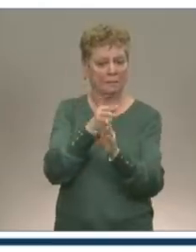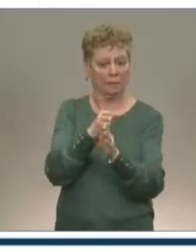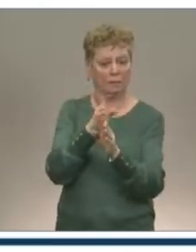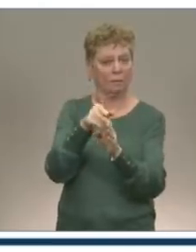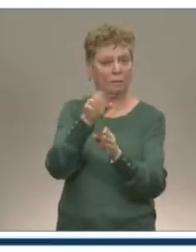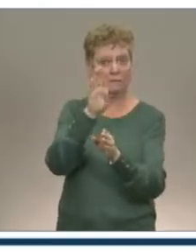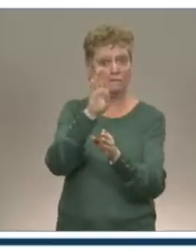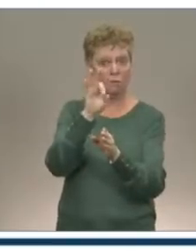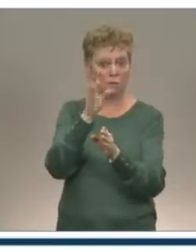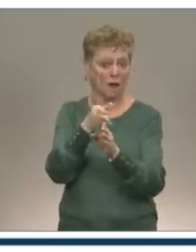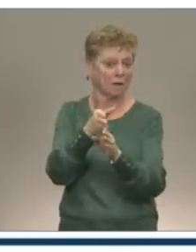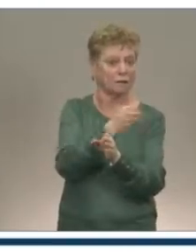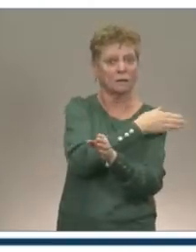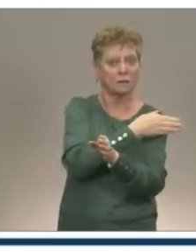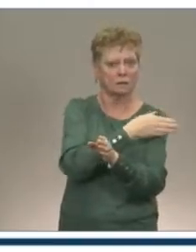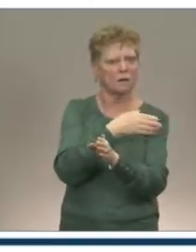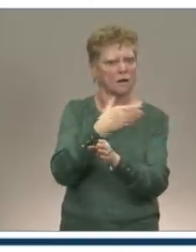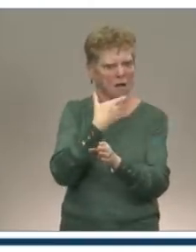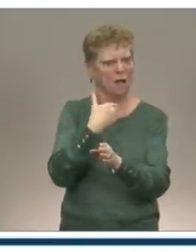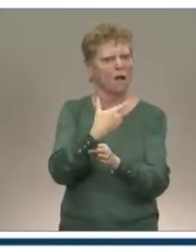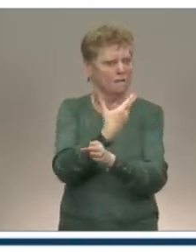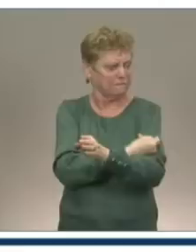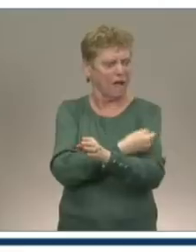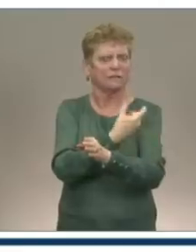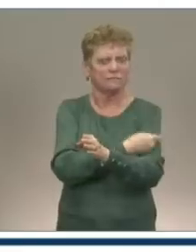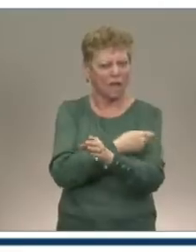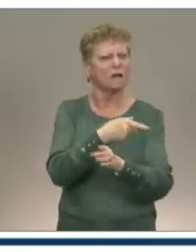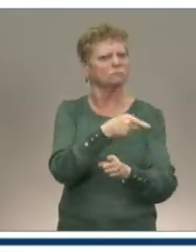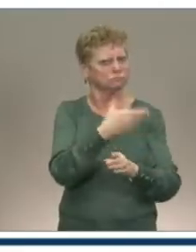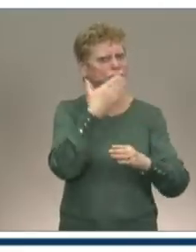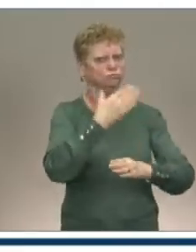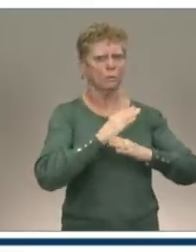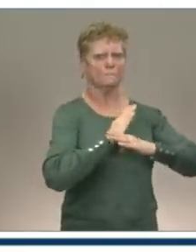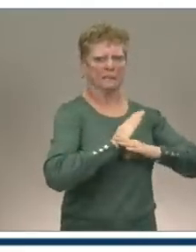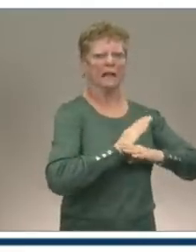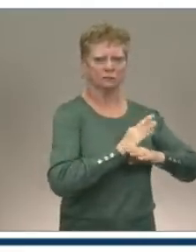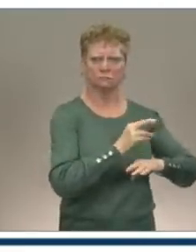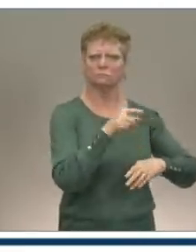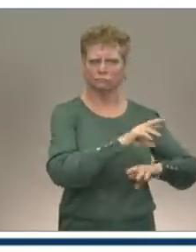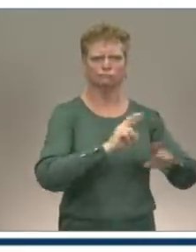still have very good protection against severe illness plus most people in these age groups are